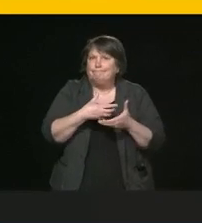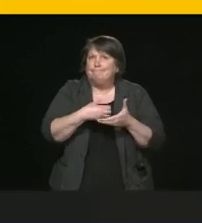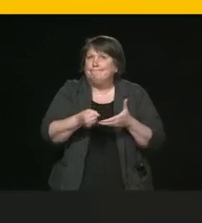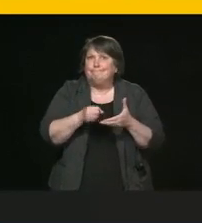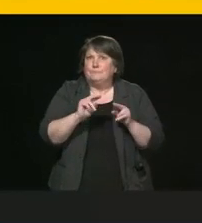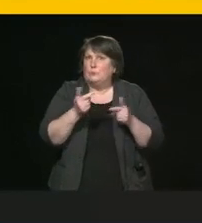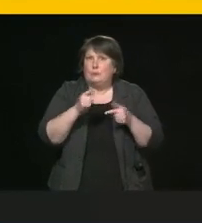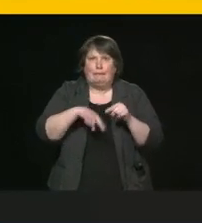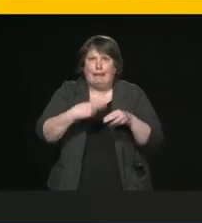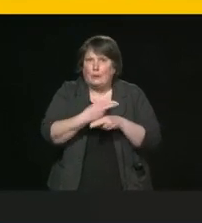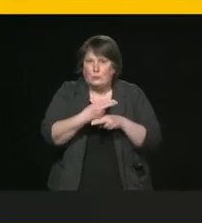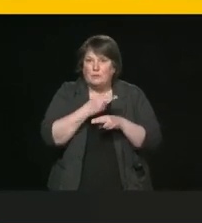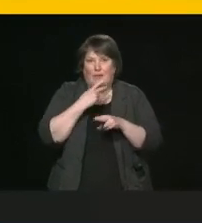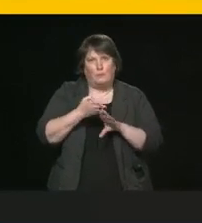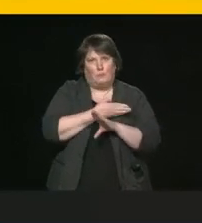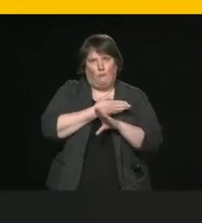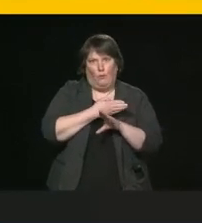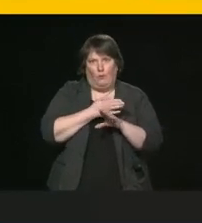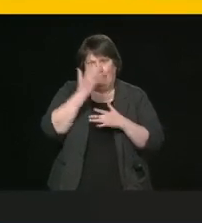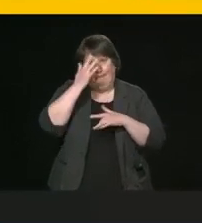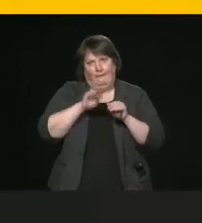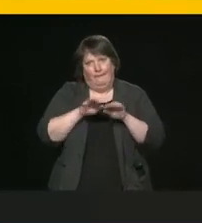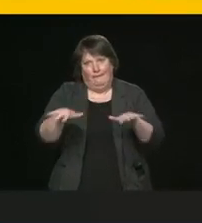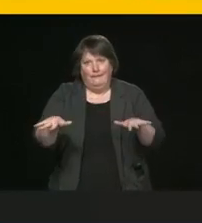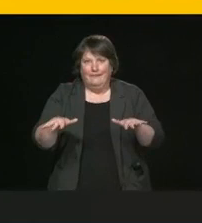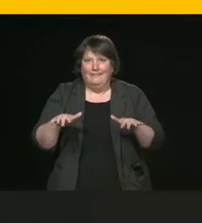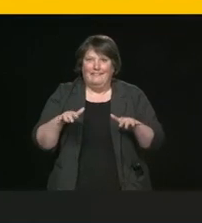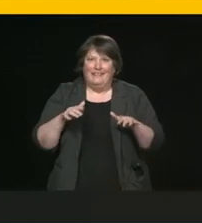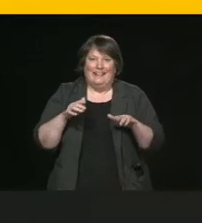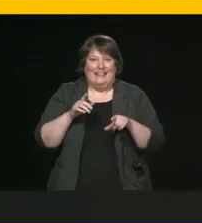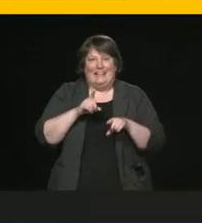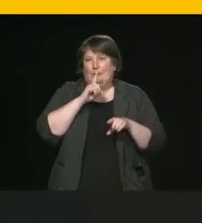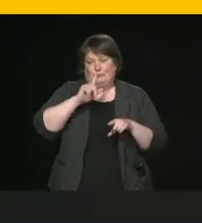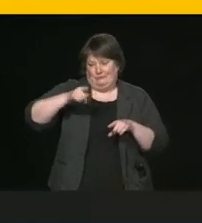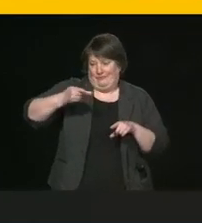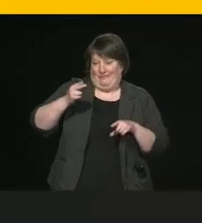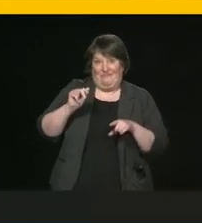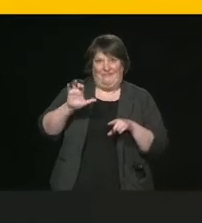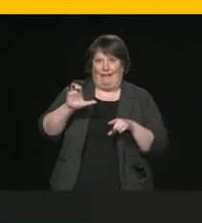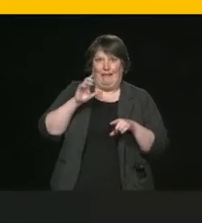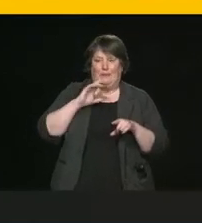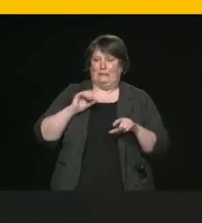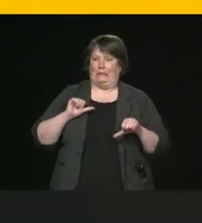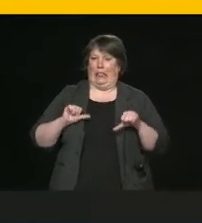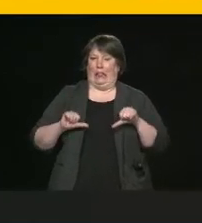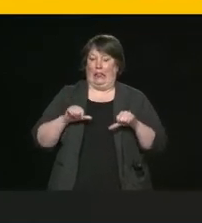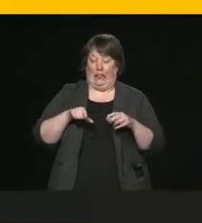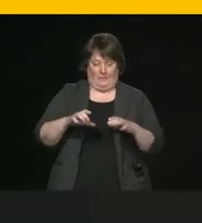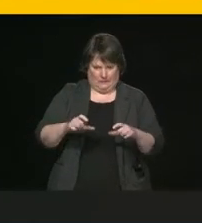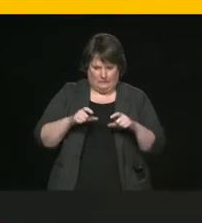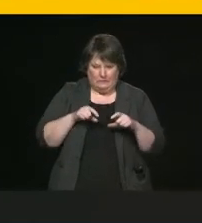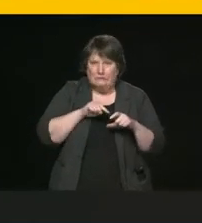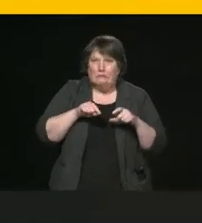ITS EXPIRATION DATE. CERTAINLY THAT WAS PRE-PANDEMIC AND I UNDERSTAND THE RELUCTANCE